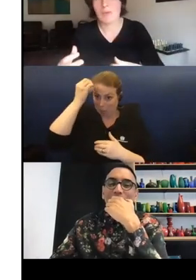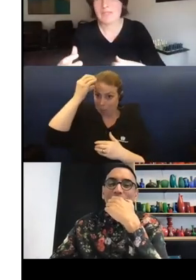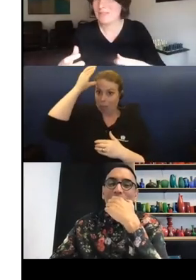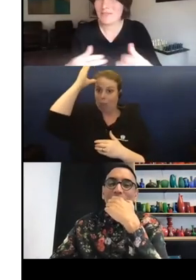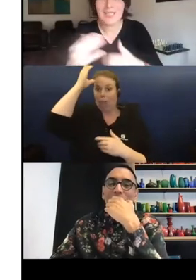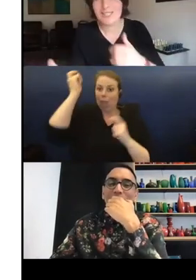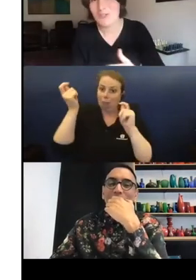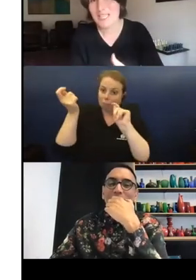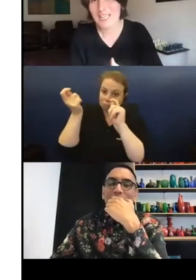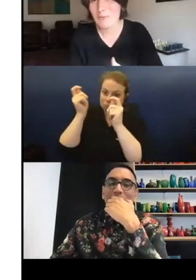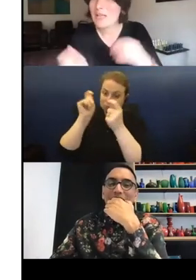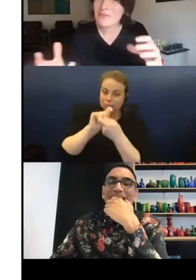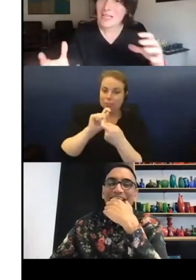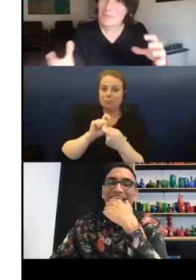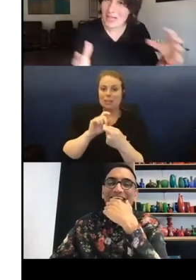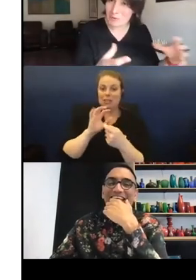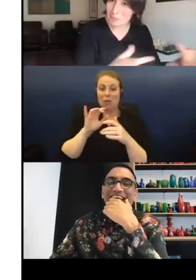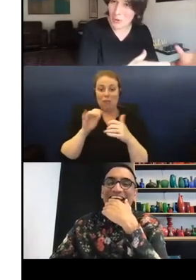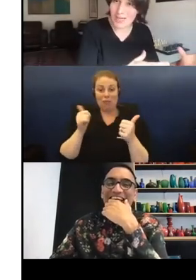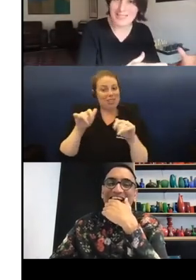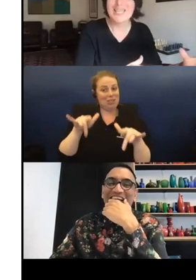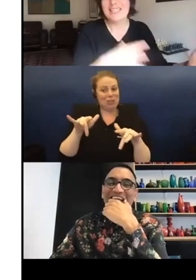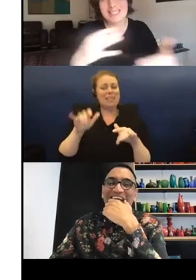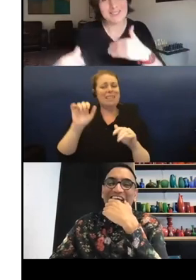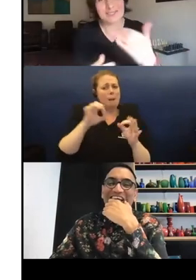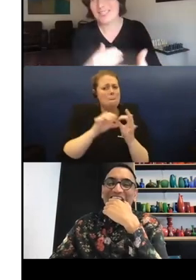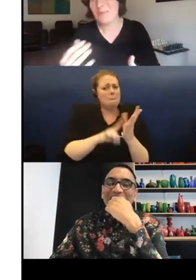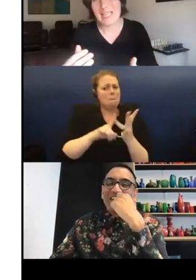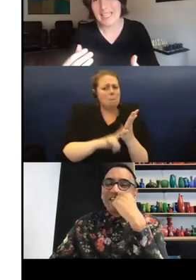definitely not done while i feel i'm done with both arts this is just the beginning